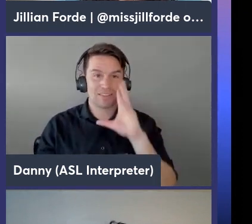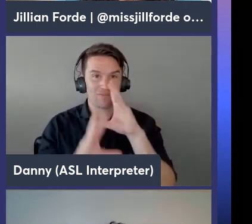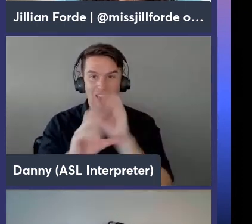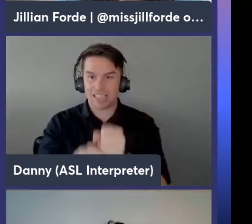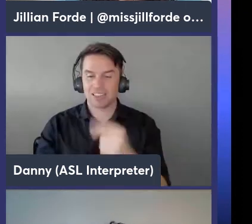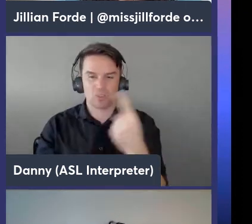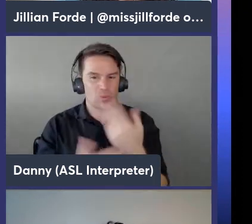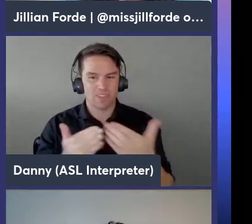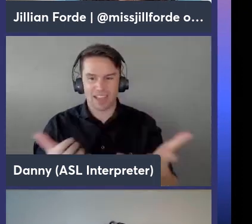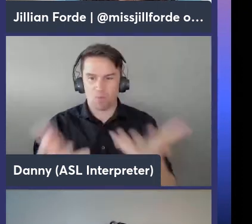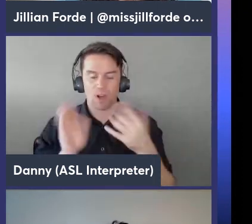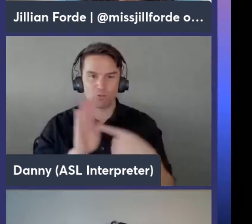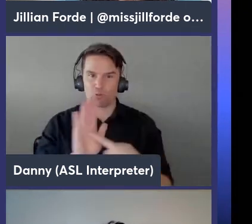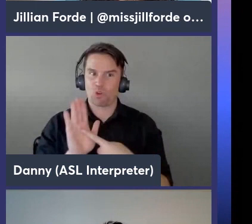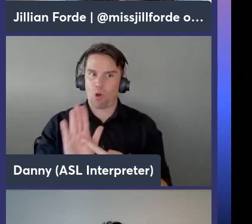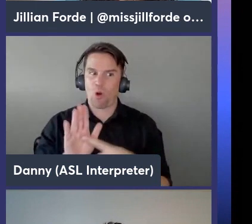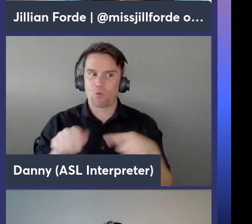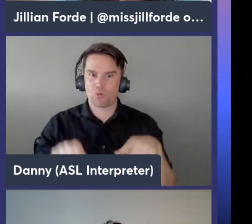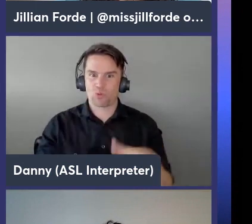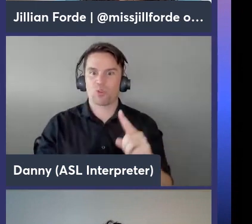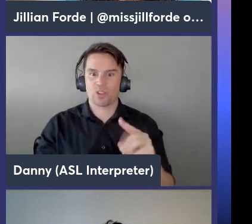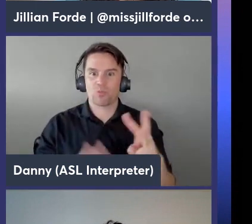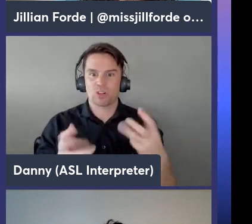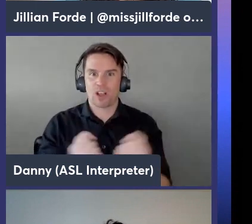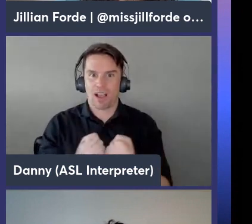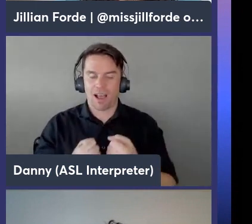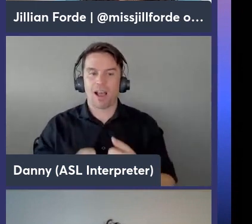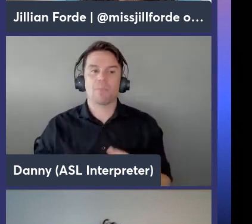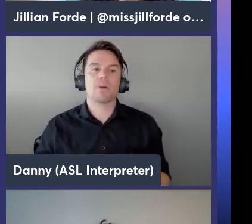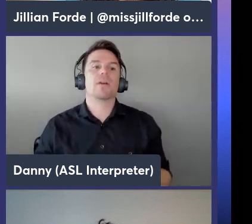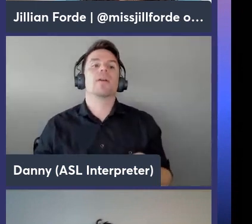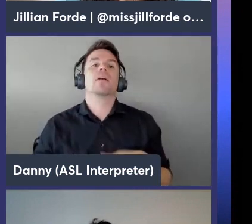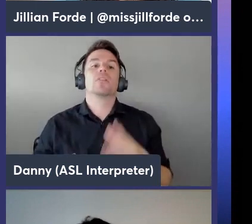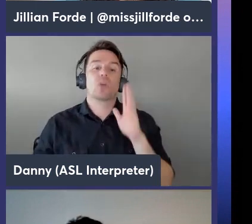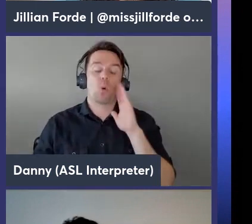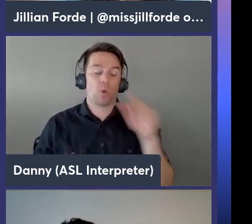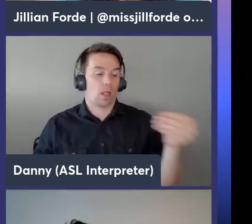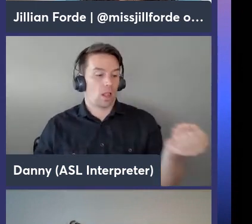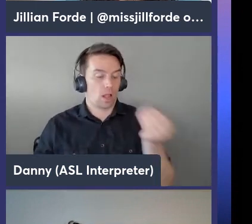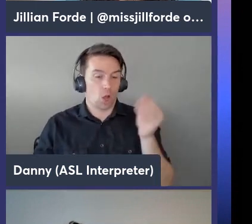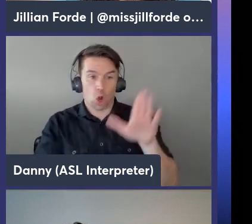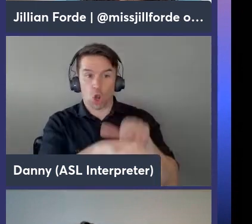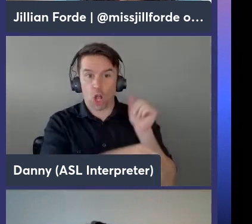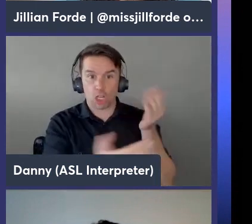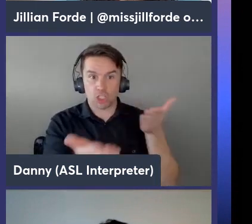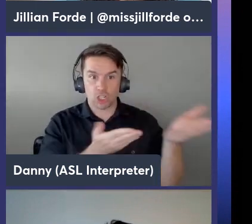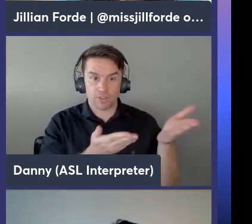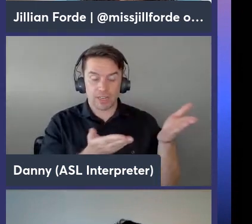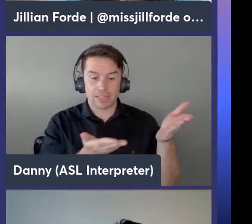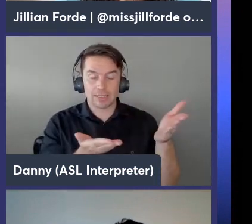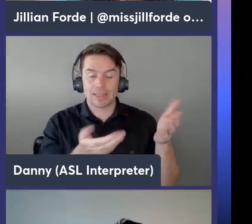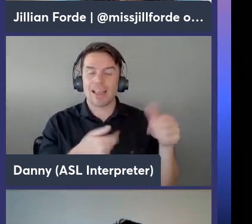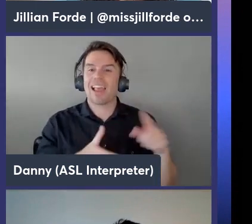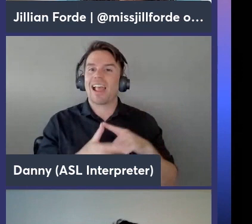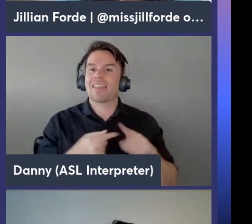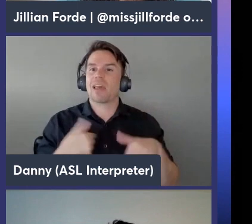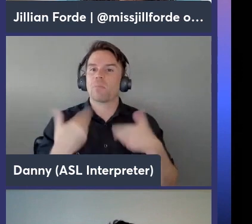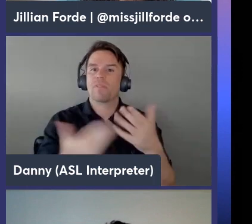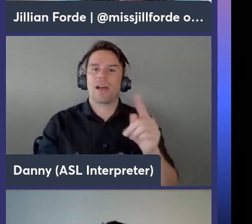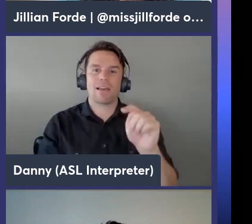Basically, Step Functions will call a service and pass a task token, and then pause. And what happens to that task token is then up to you.